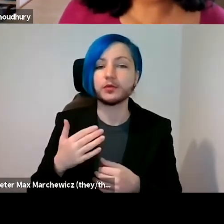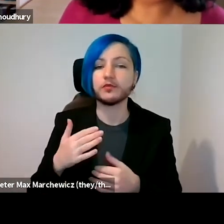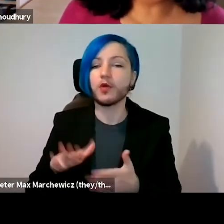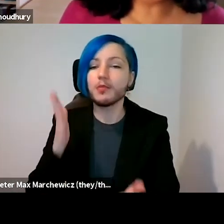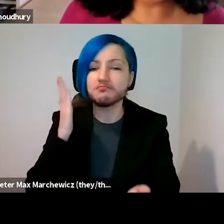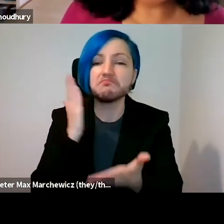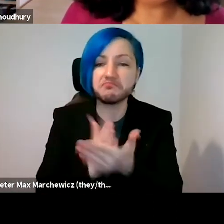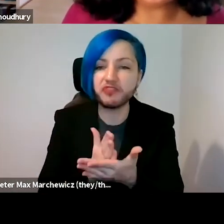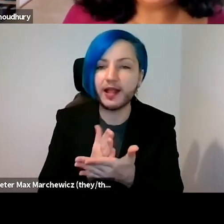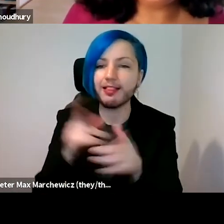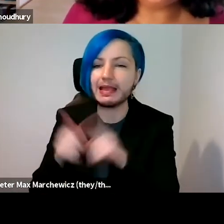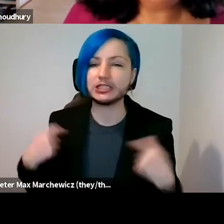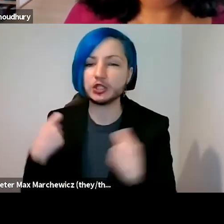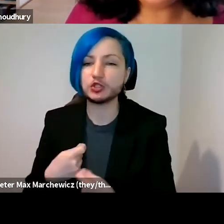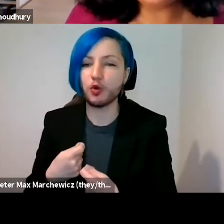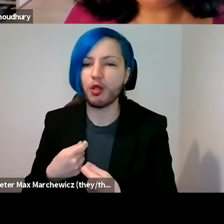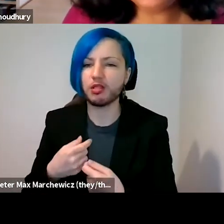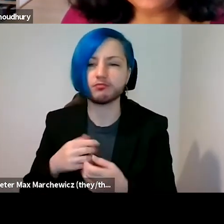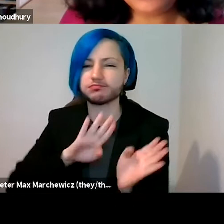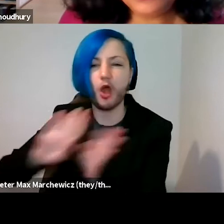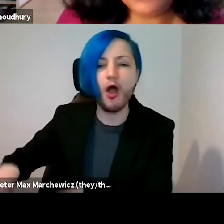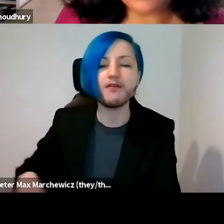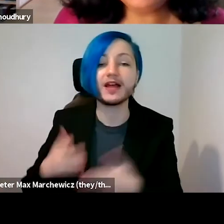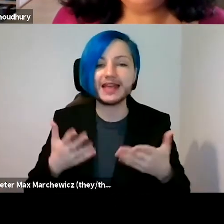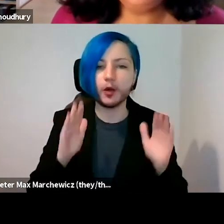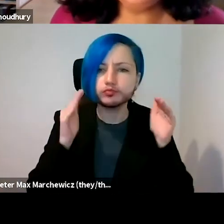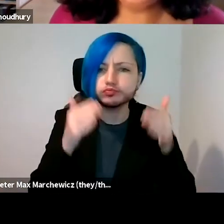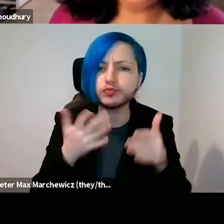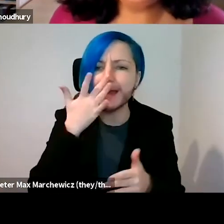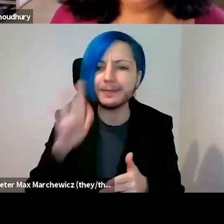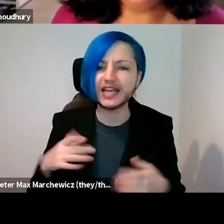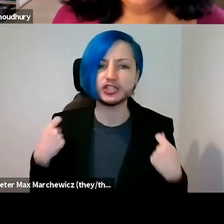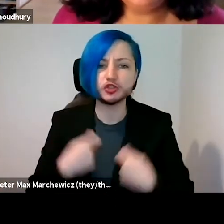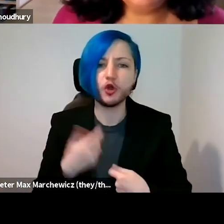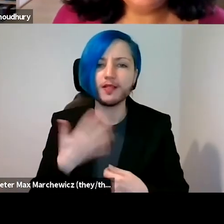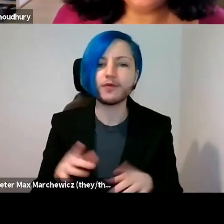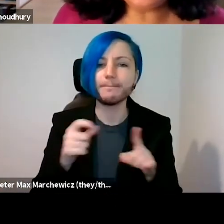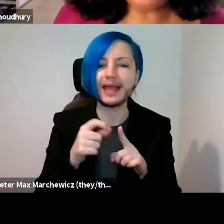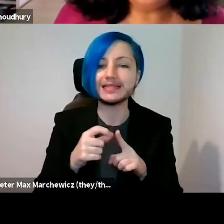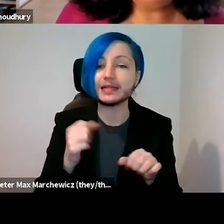to the imitation shawls now made at Paisley out of real Tibet wool, not to be known